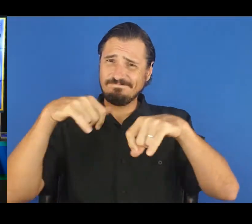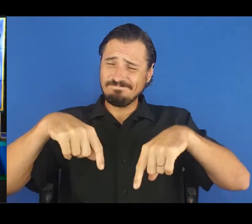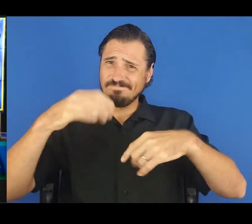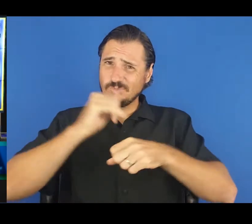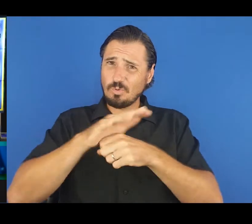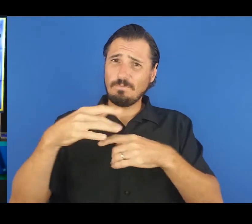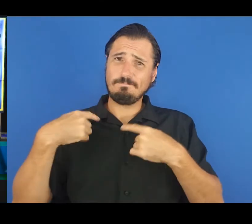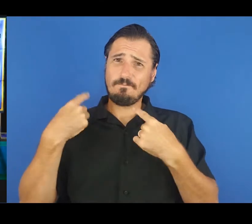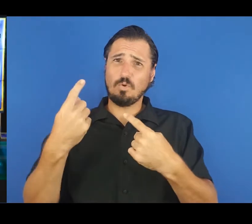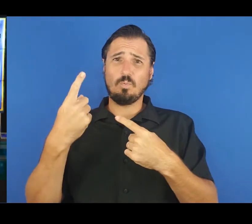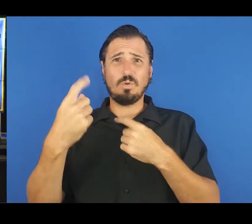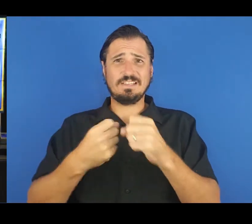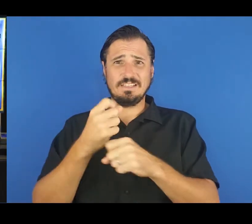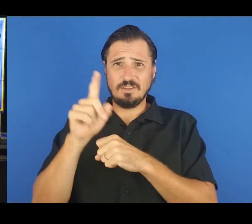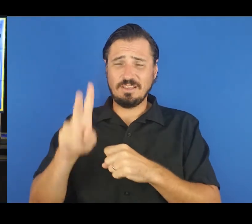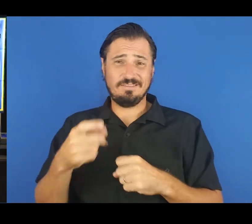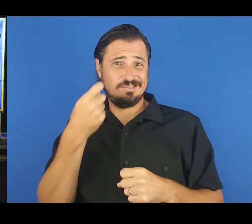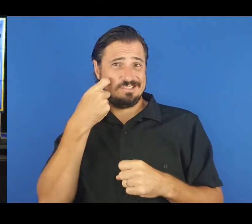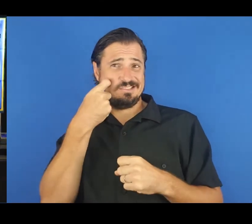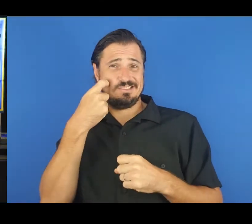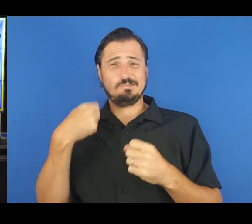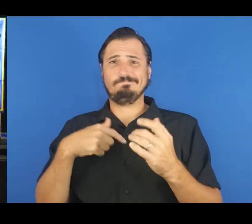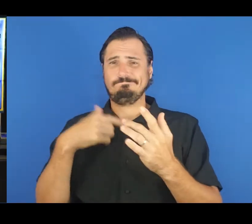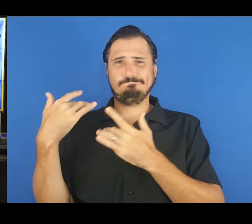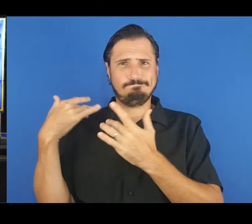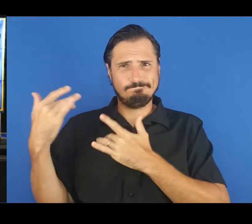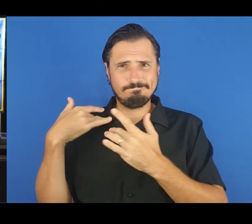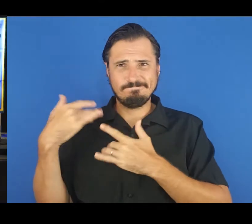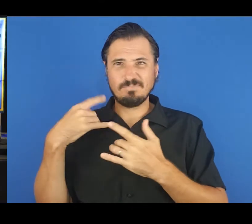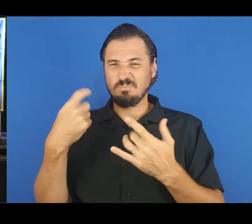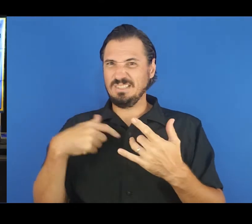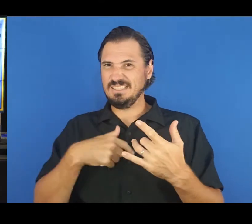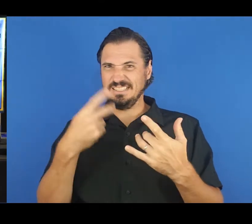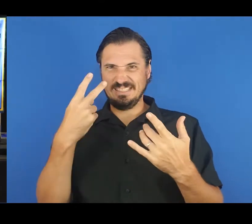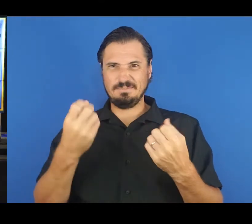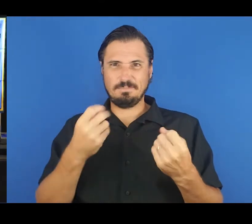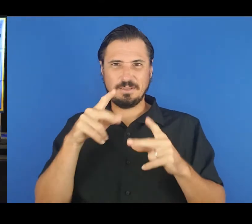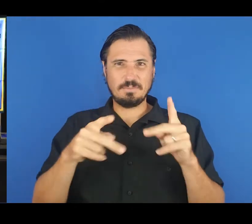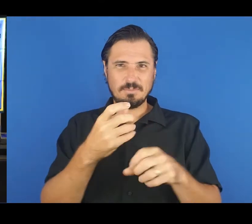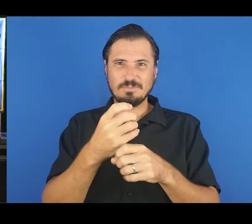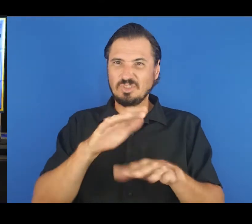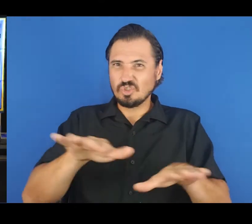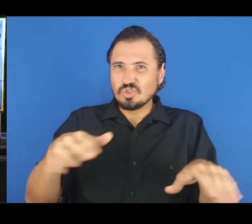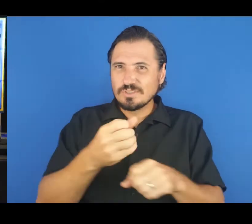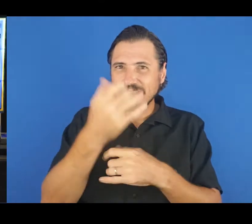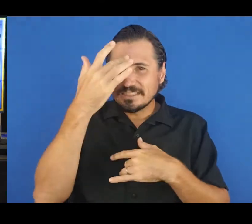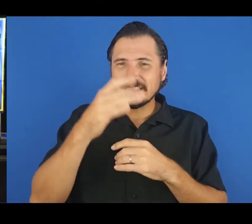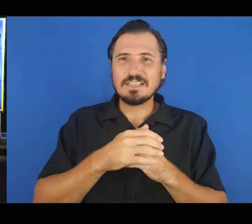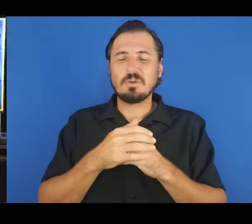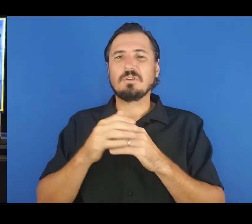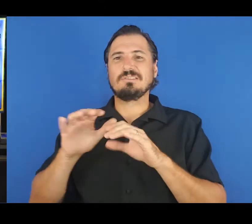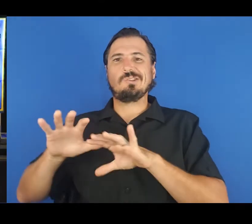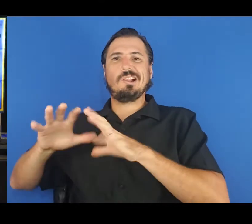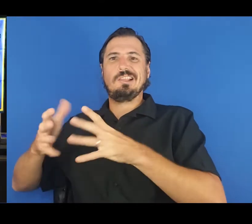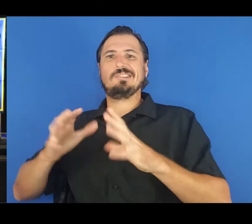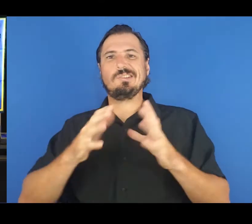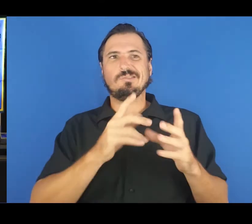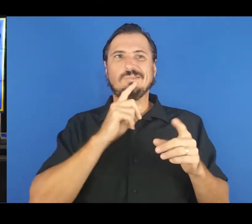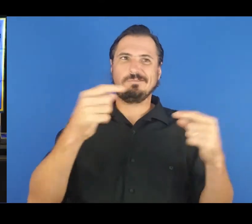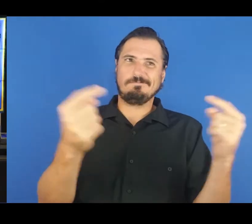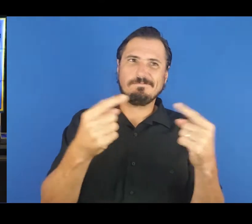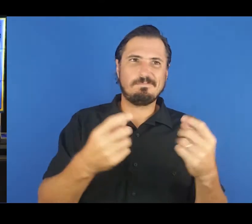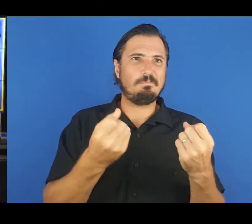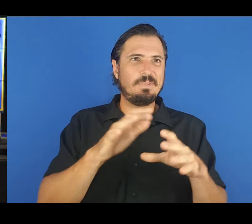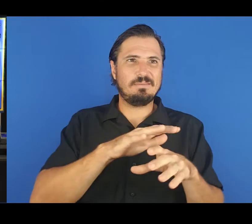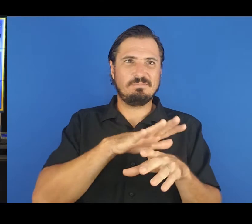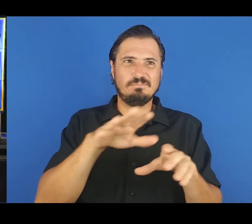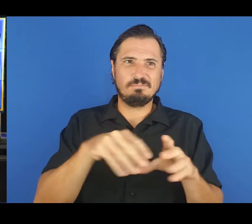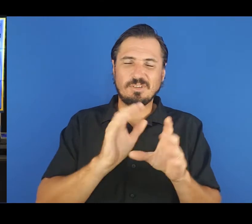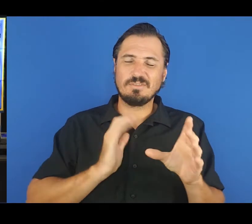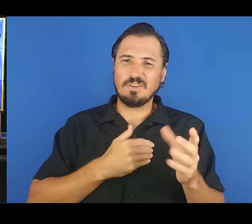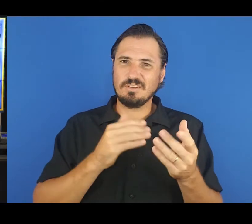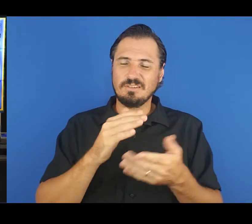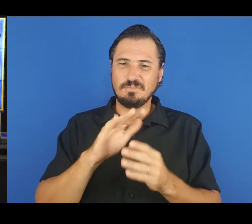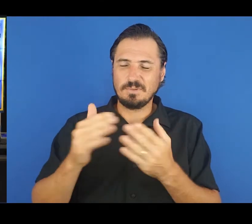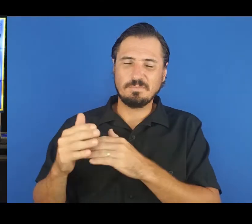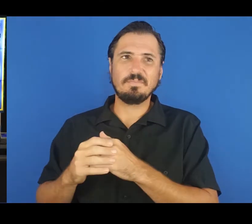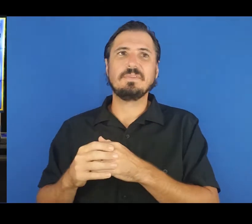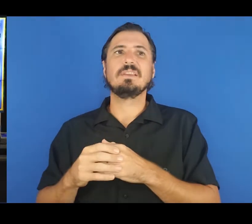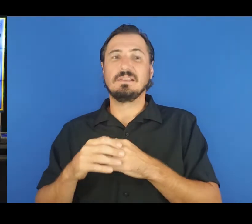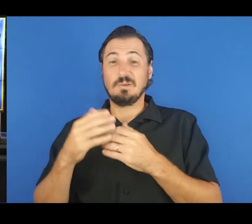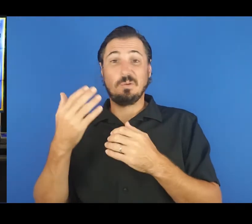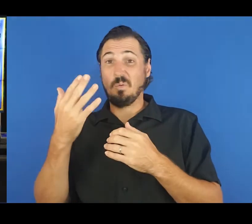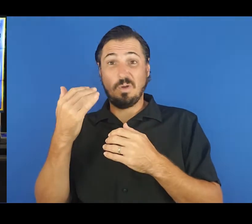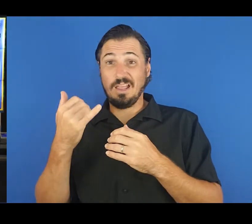Recently, we have been deeply concerned to see many cases affecting children, and clusters devastating parts of our community, fueled by the Delta Variant. Most of our cases have one thing